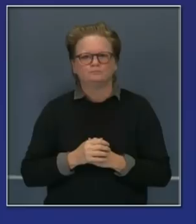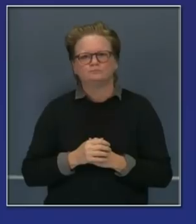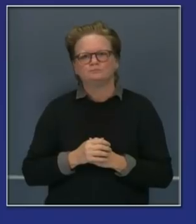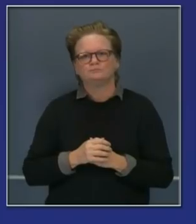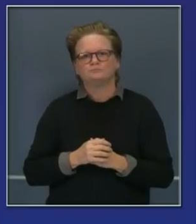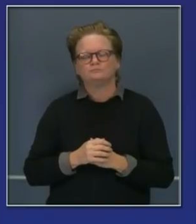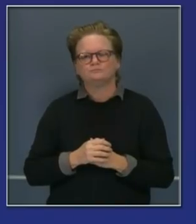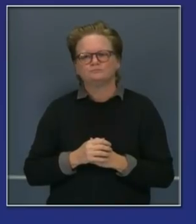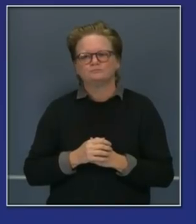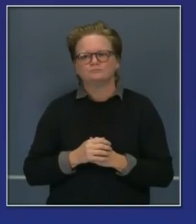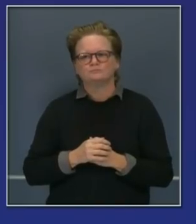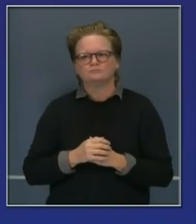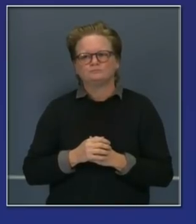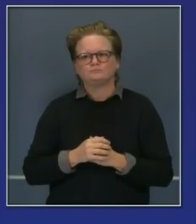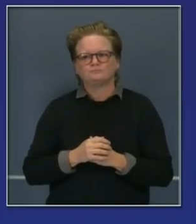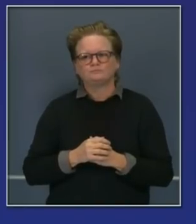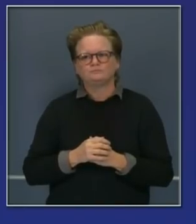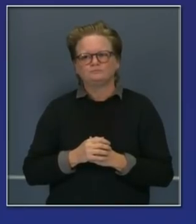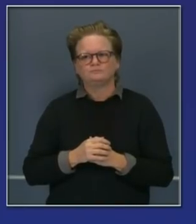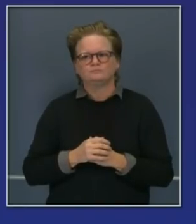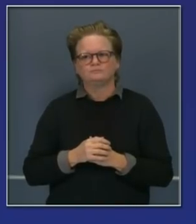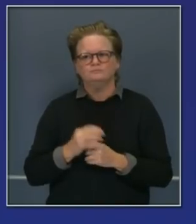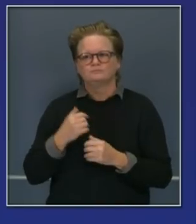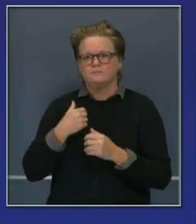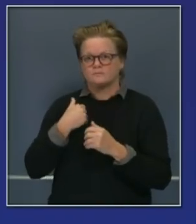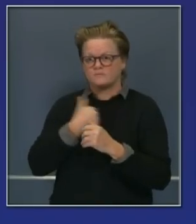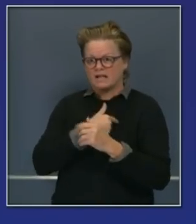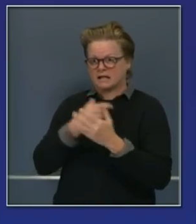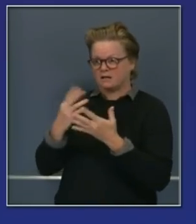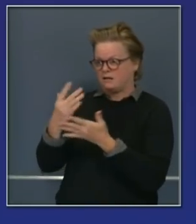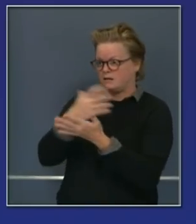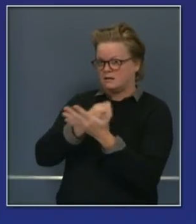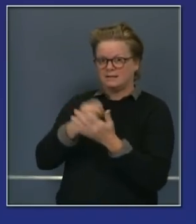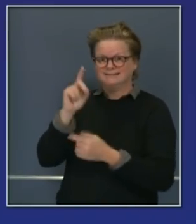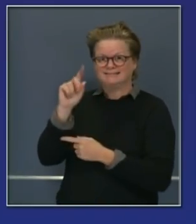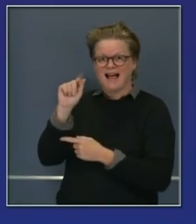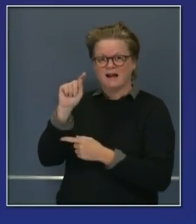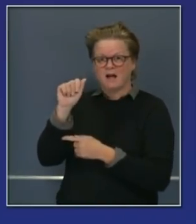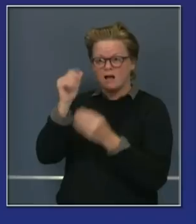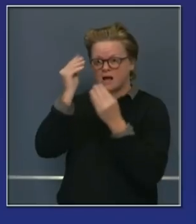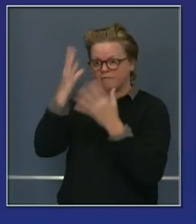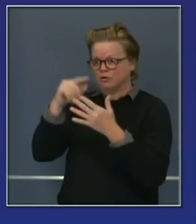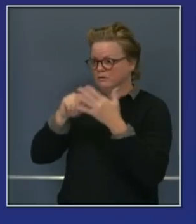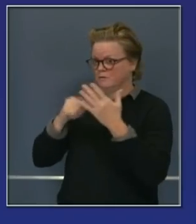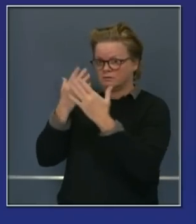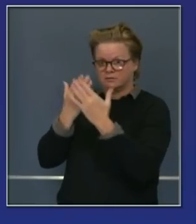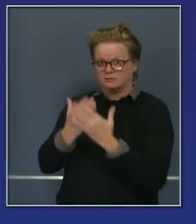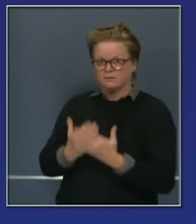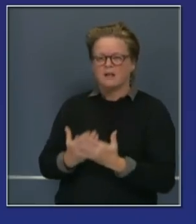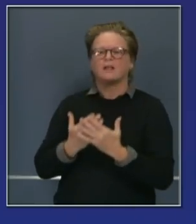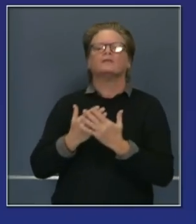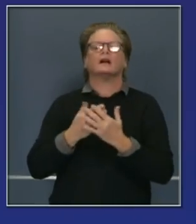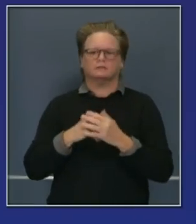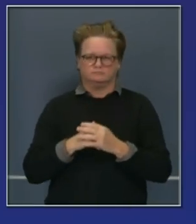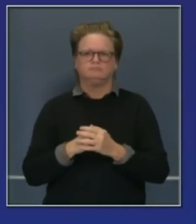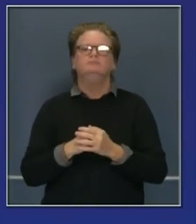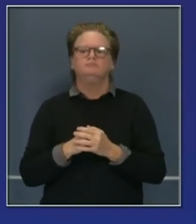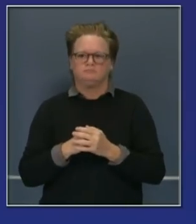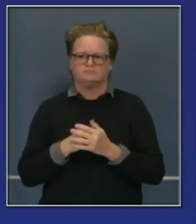SURE THAT WE ARE ALL ALIGNED WITH LOCAL HEALTH OFFICES IN TERMS OF THE VERACITY OF THE DATA AND THE TRANSPARENCY OF IT BEFORE WE RELEASE THAT